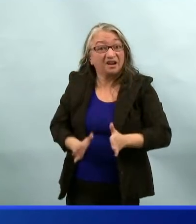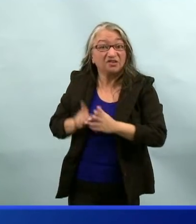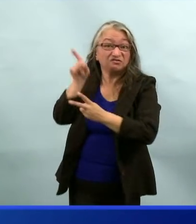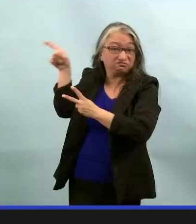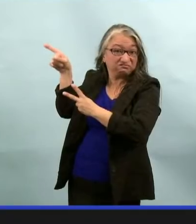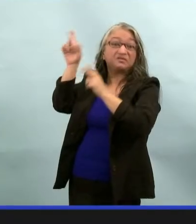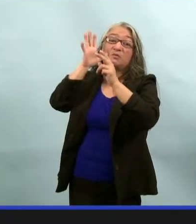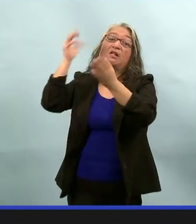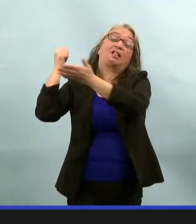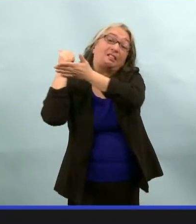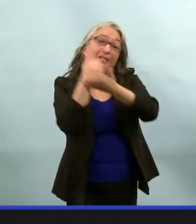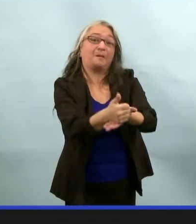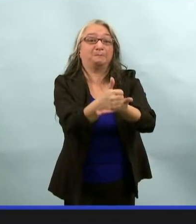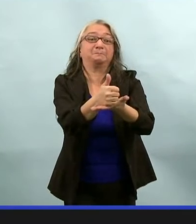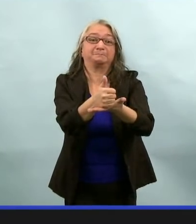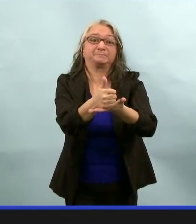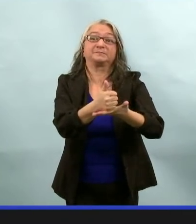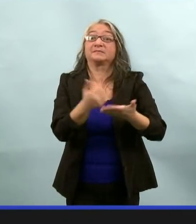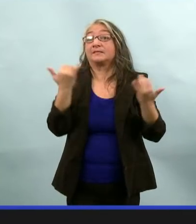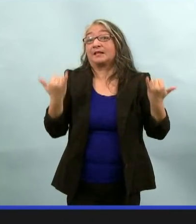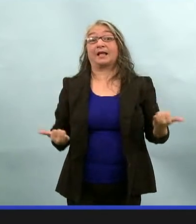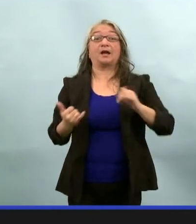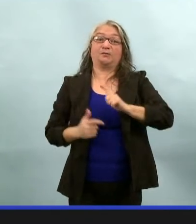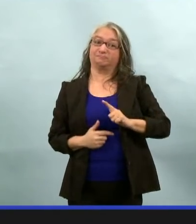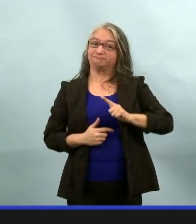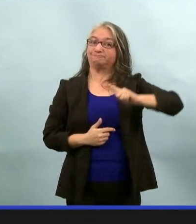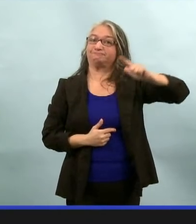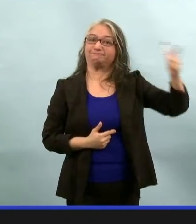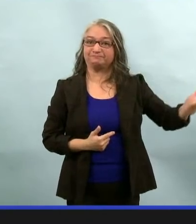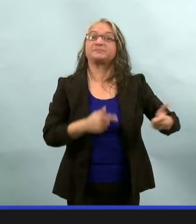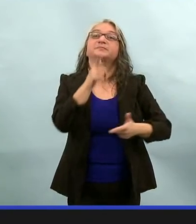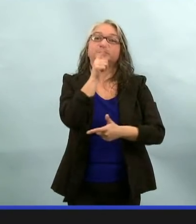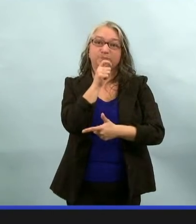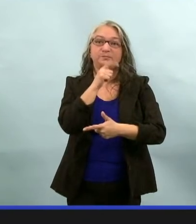over to monica warren the provincial covid operations chief at shared health